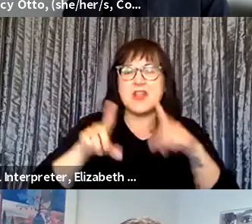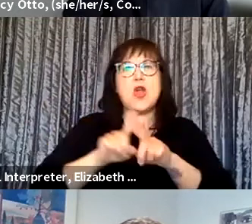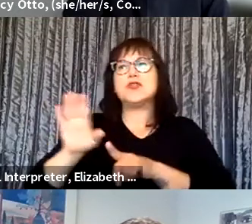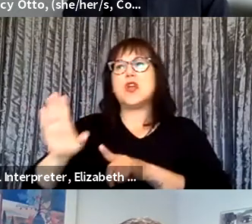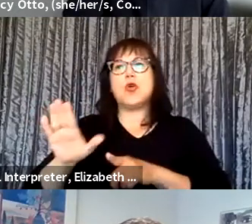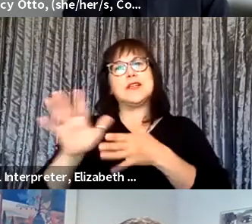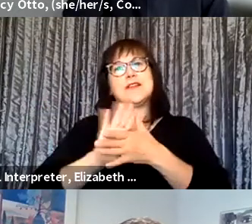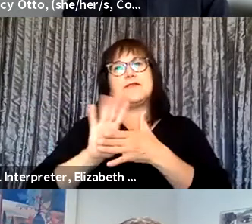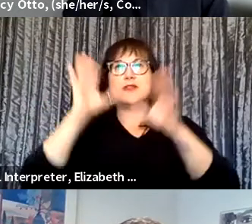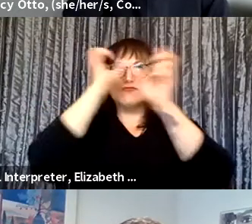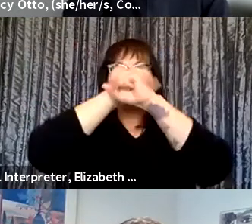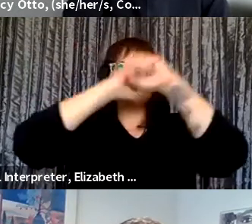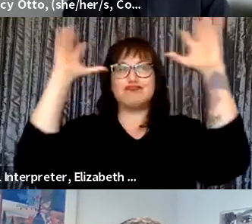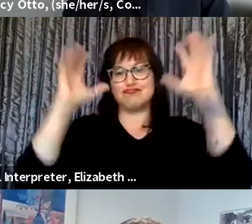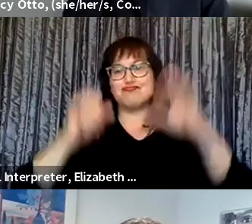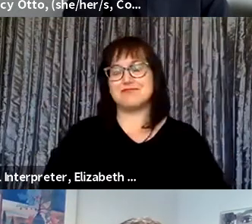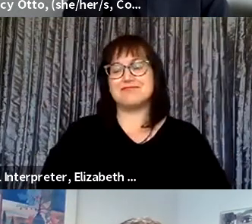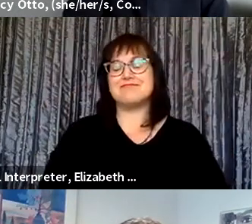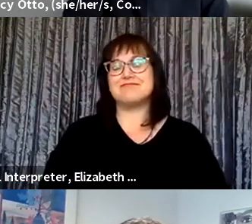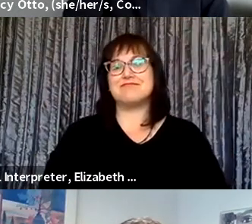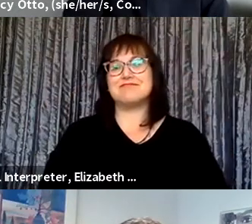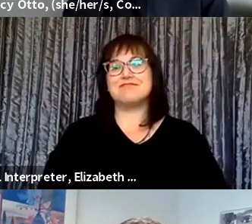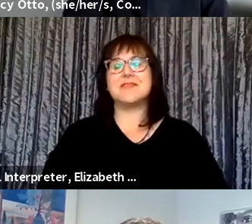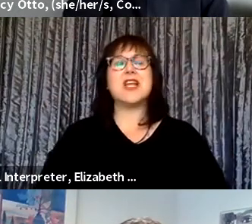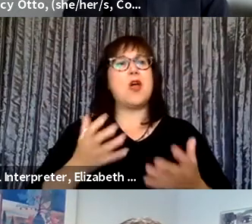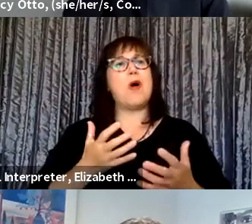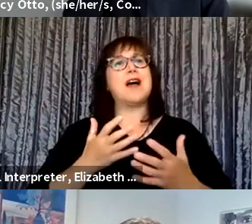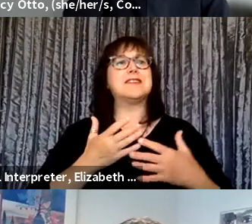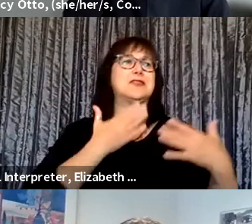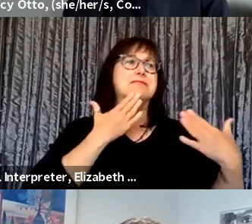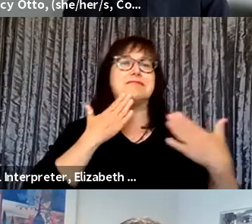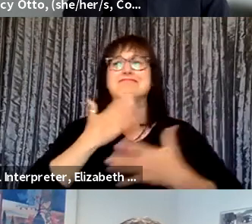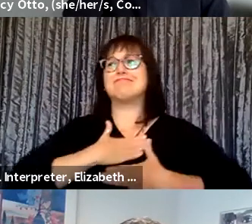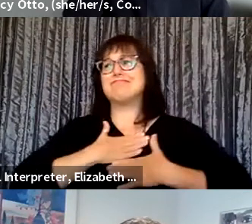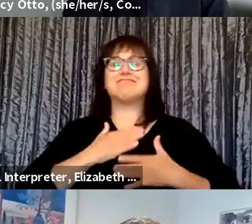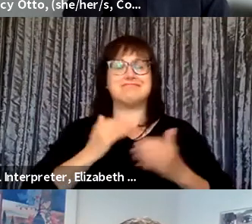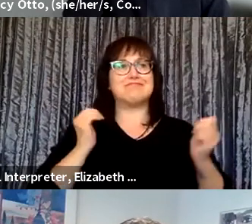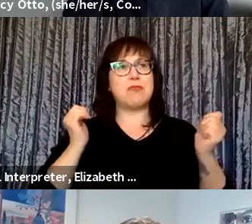So I just wanna appreciate all of you. It, I know it takes a tribe to make a film,